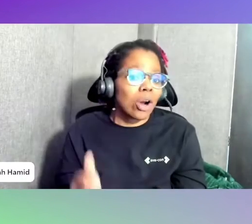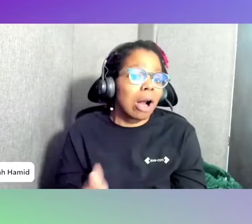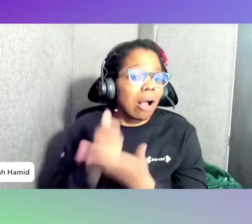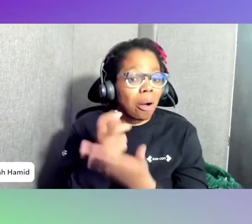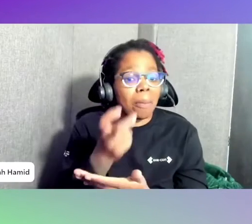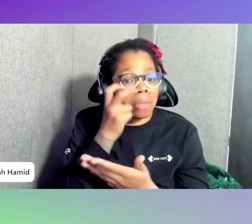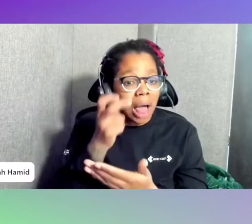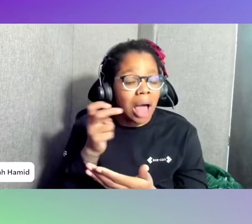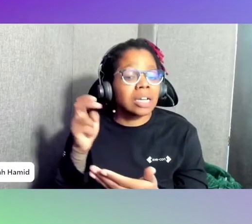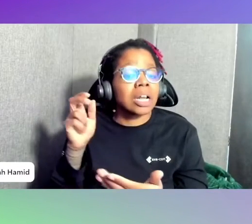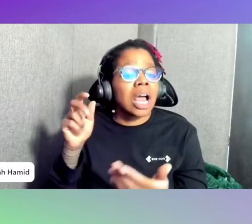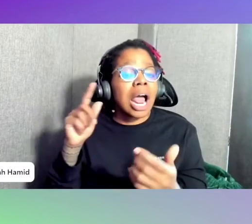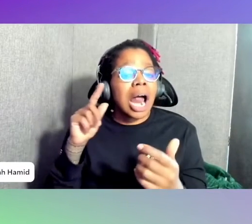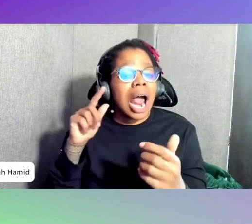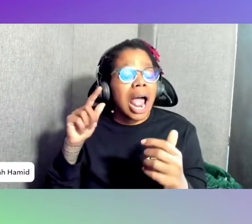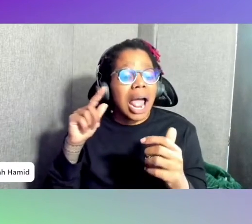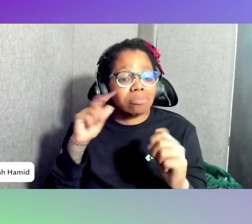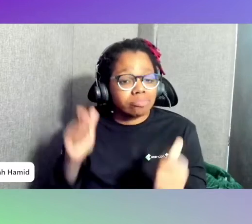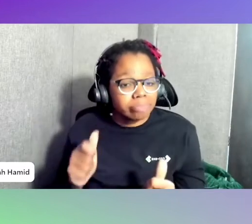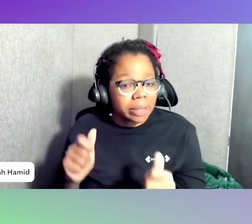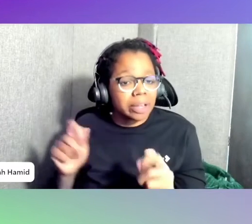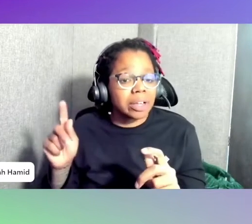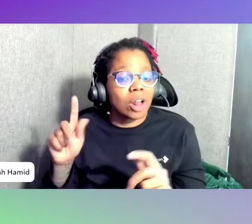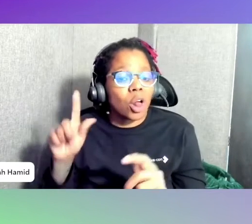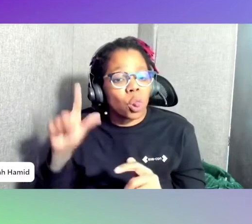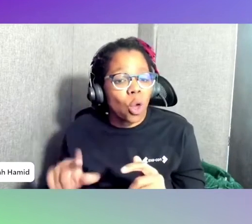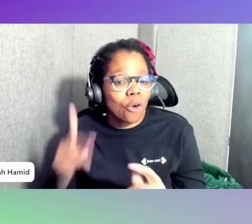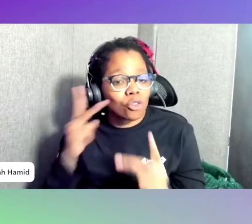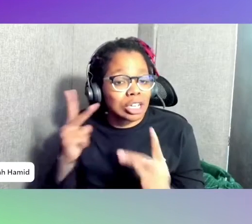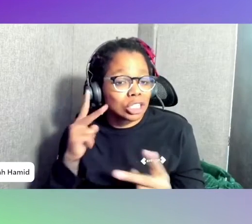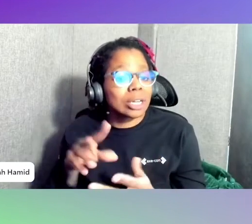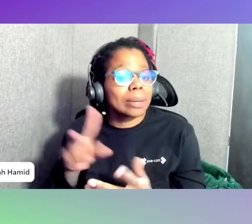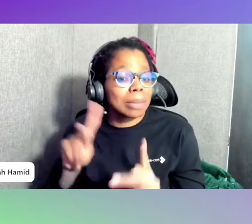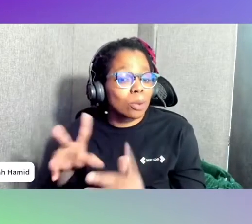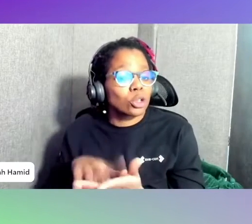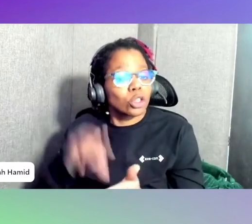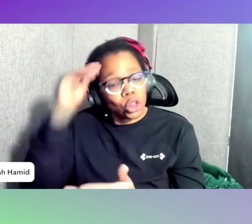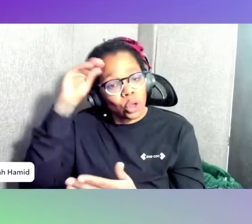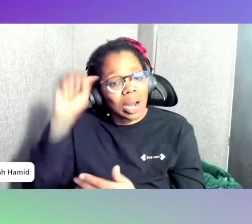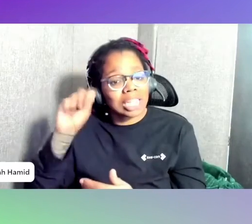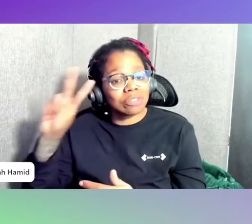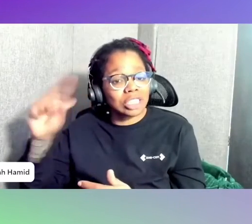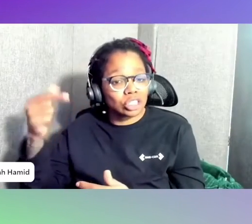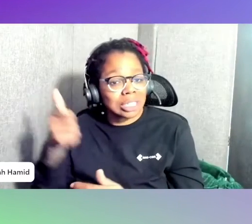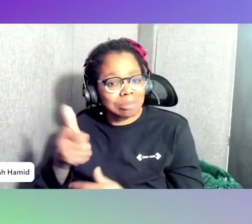the code. It's kind of in a nutshell what we were doing. I ended up developing a whole sketty -- study guide to help